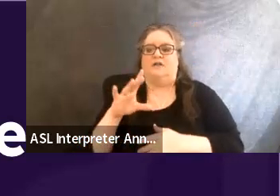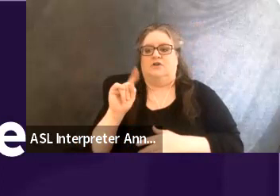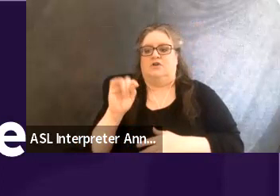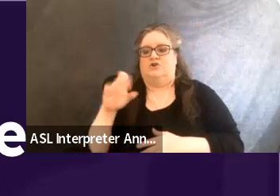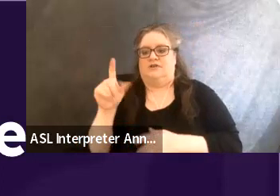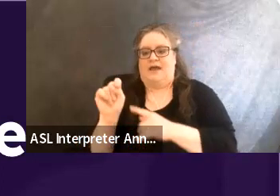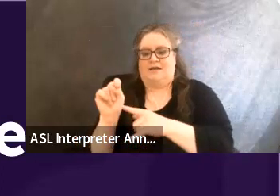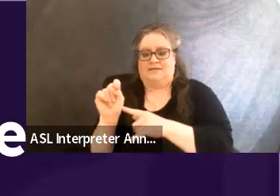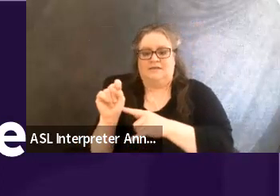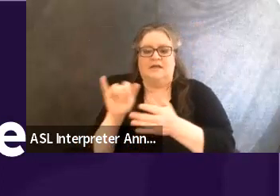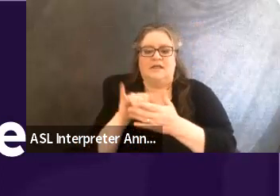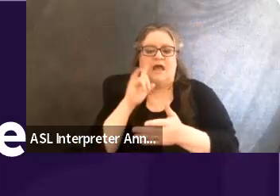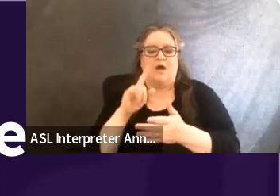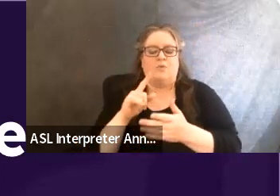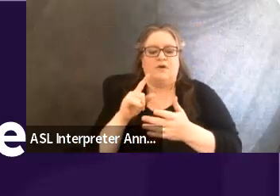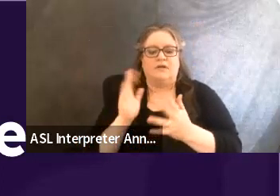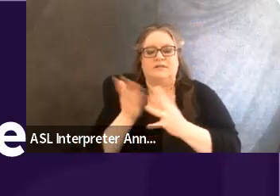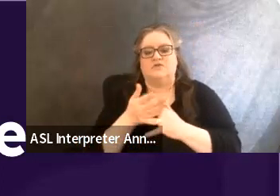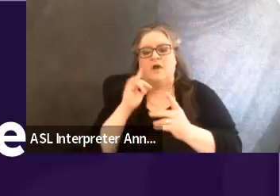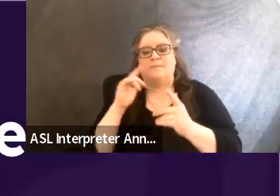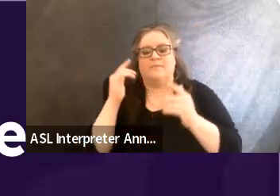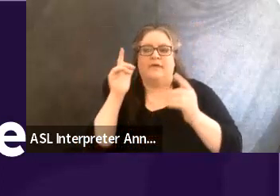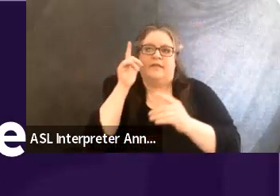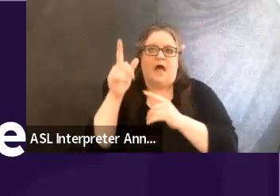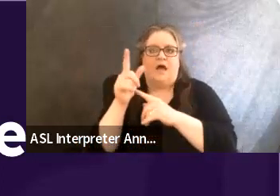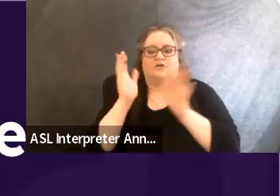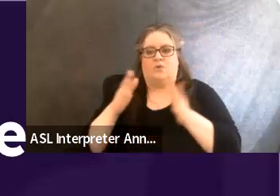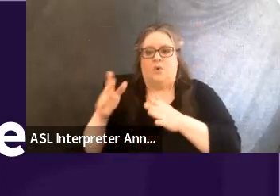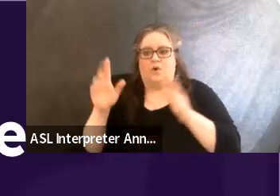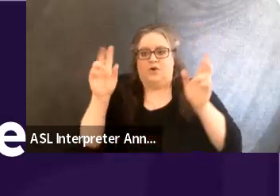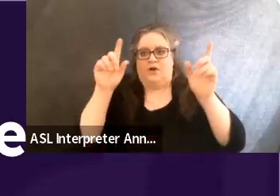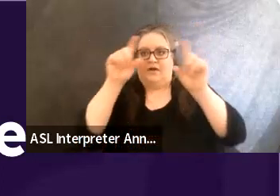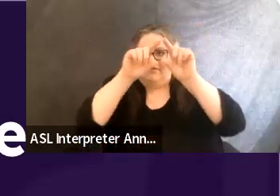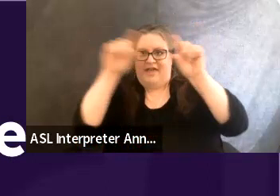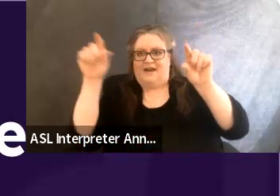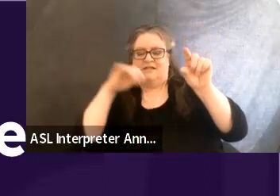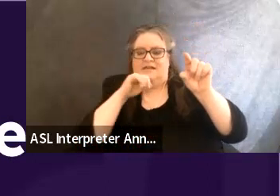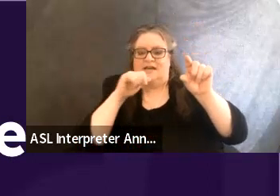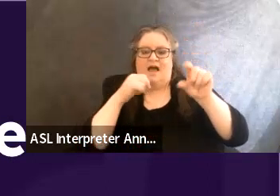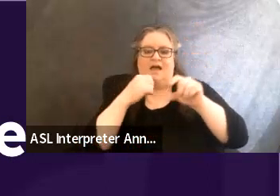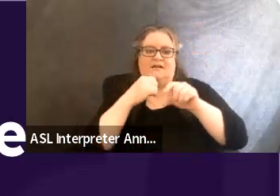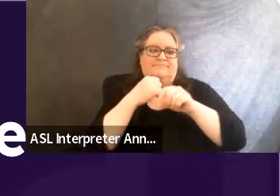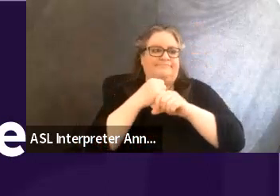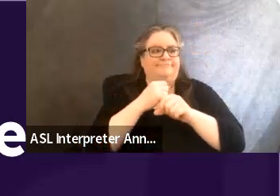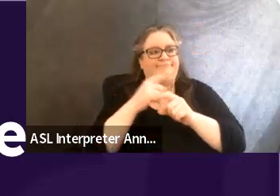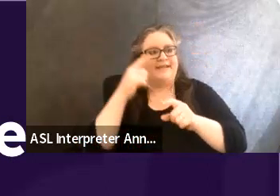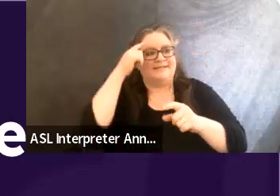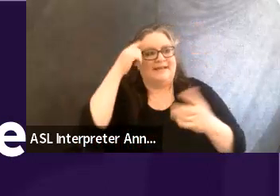the logical order of the headings and might not make sense in terms of content structure.